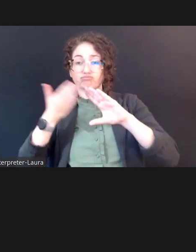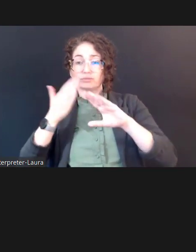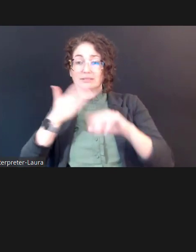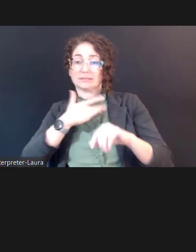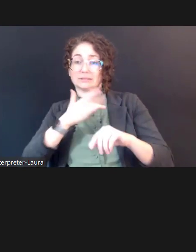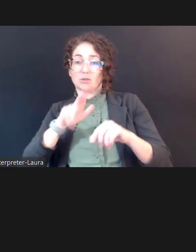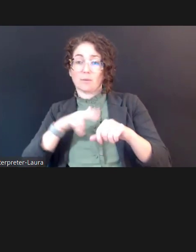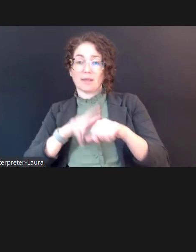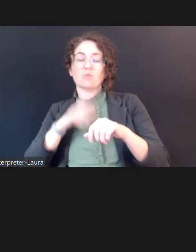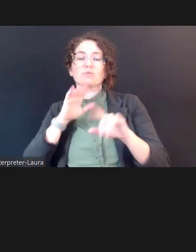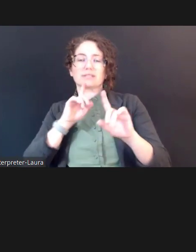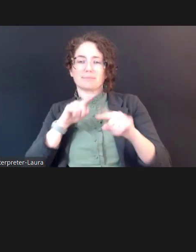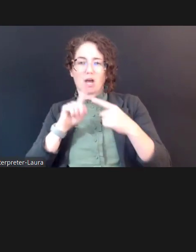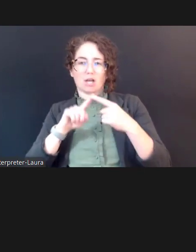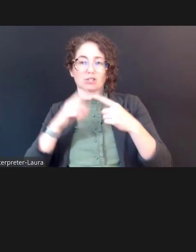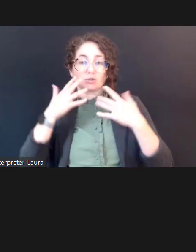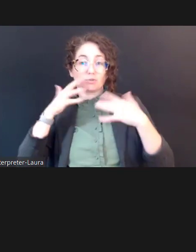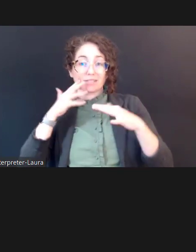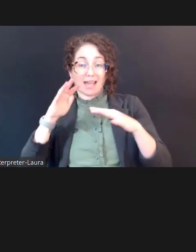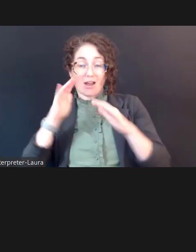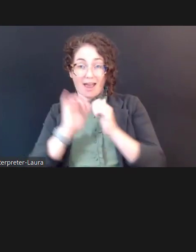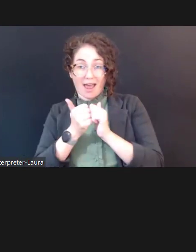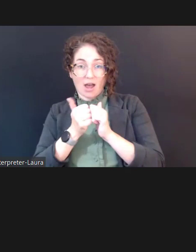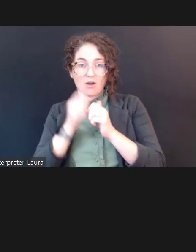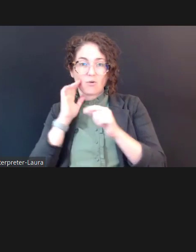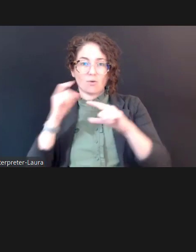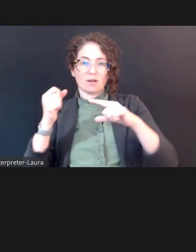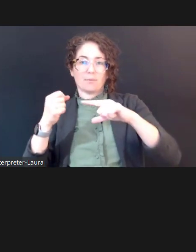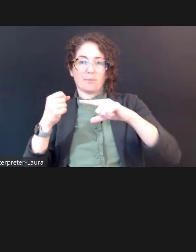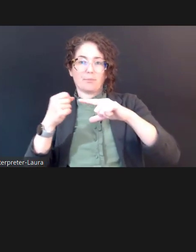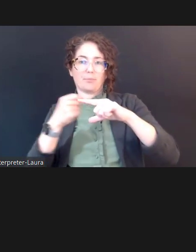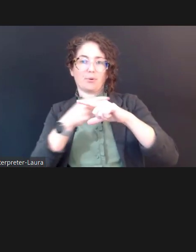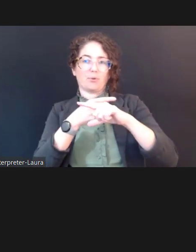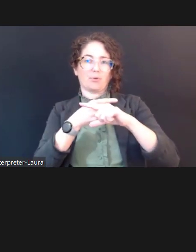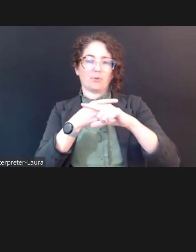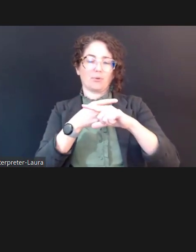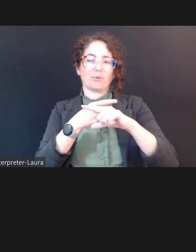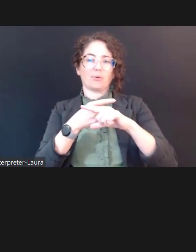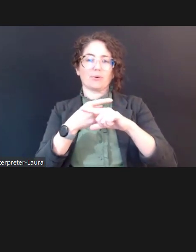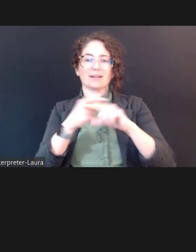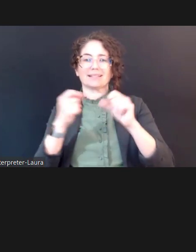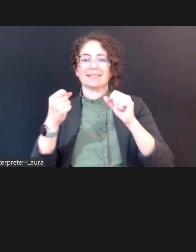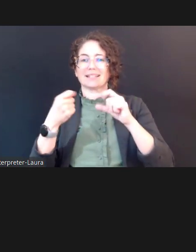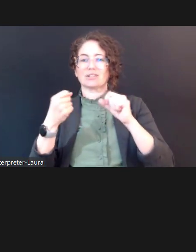Cokier responding normally will respond by sending a snag to --